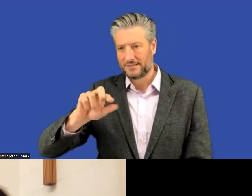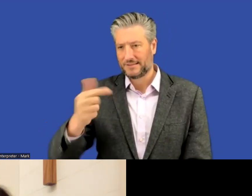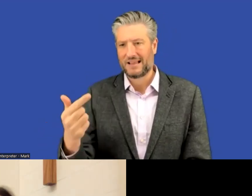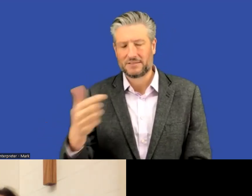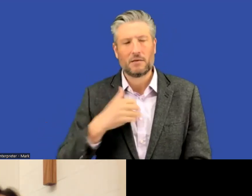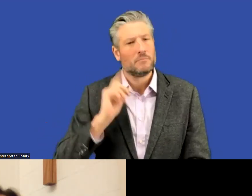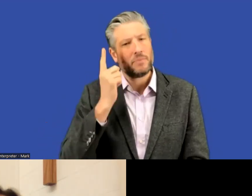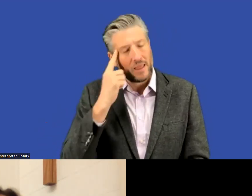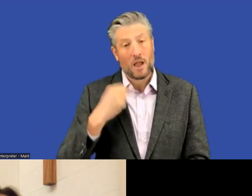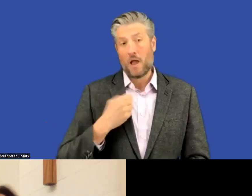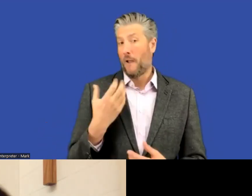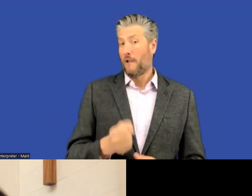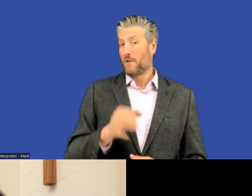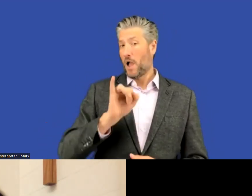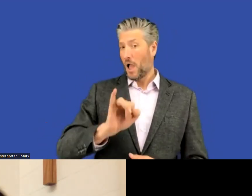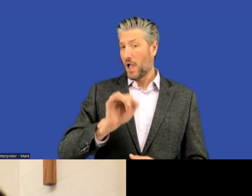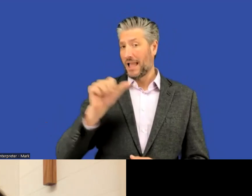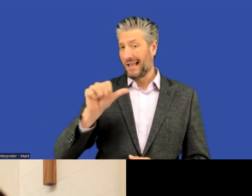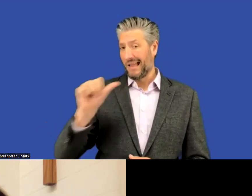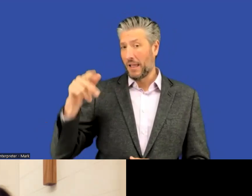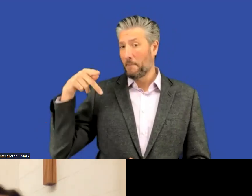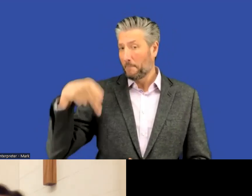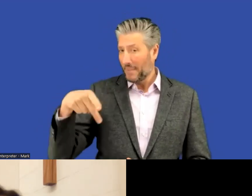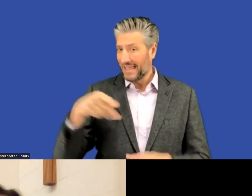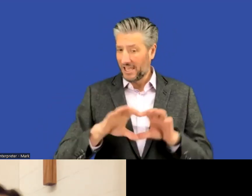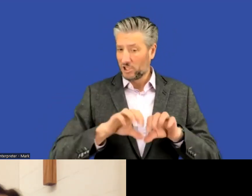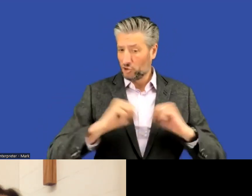We hope that will happen in France or in other parts of the world.